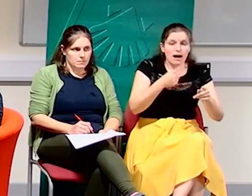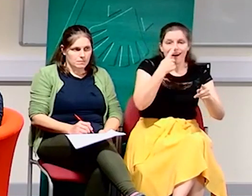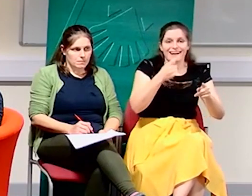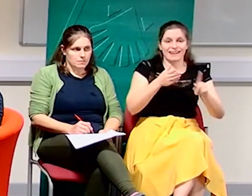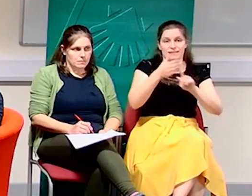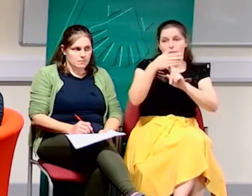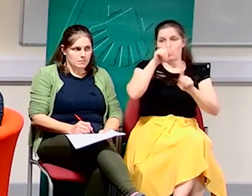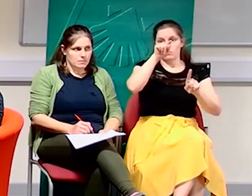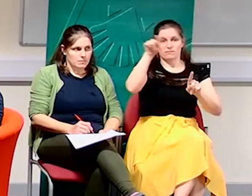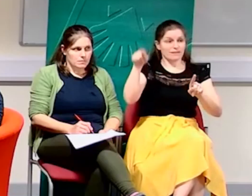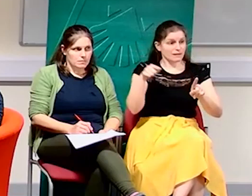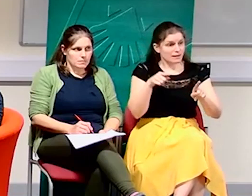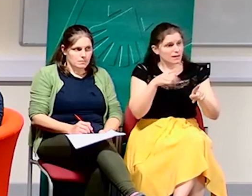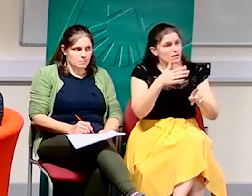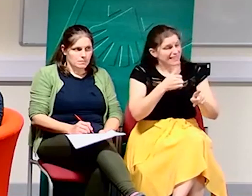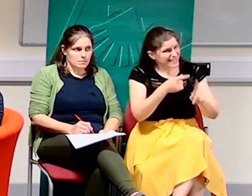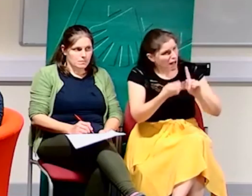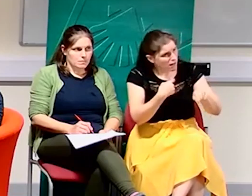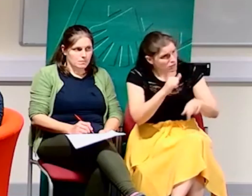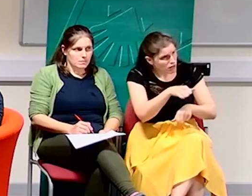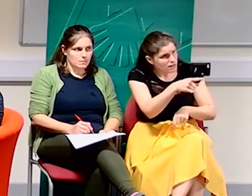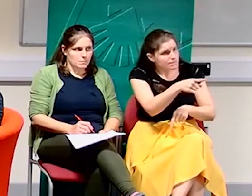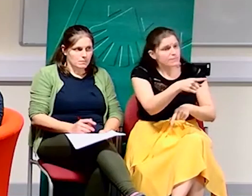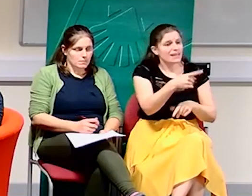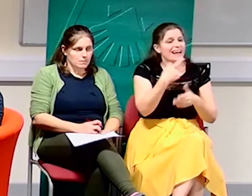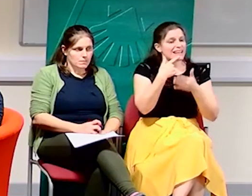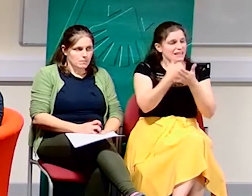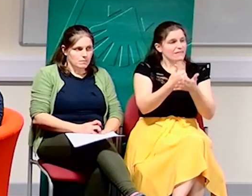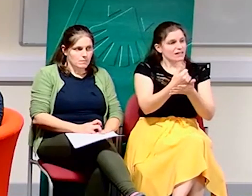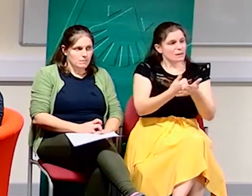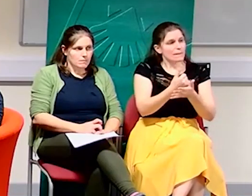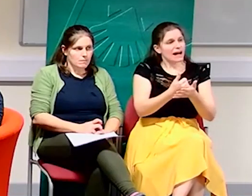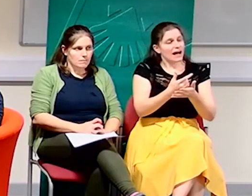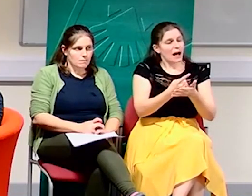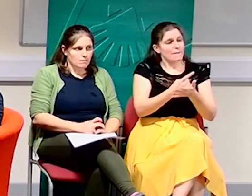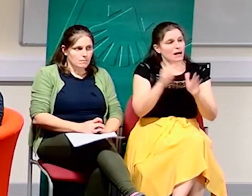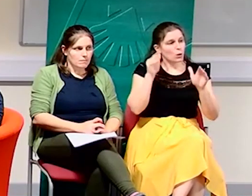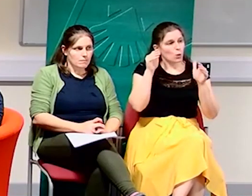you repeat the question yes it so it was advised regarding autism spectrum disorder and anxiety so